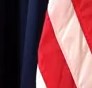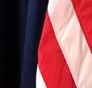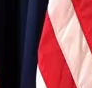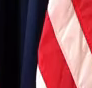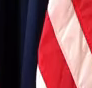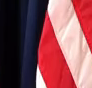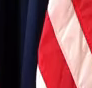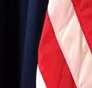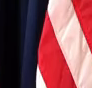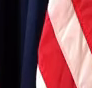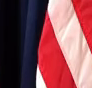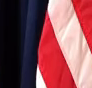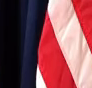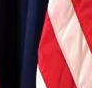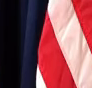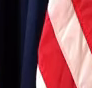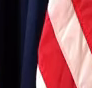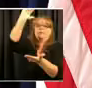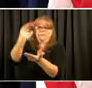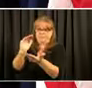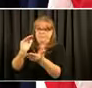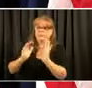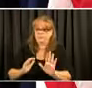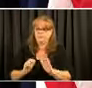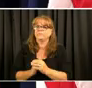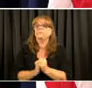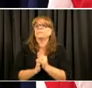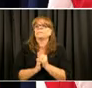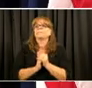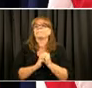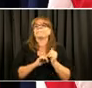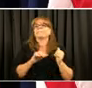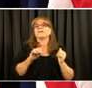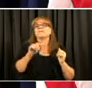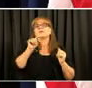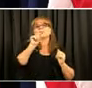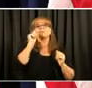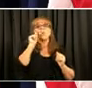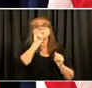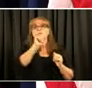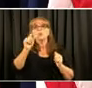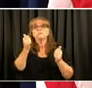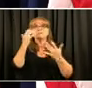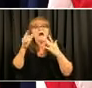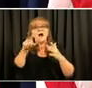are evacuated as a result of the fires you do get paid administrative leave to ensure that